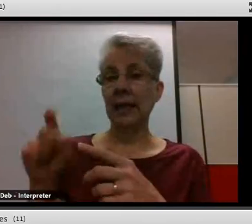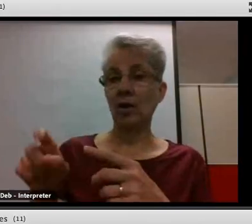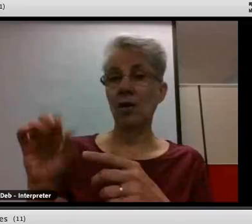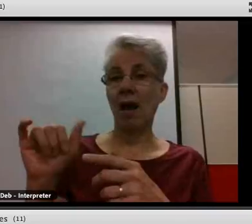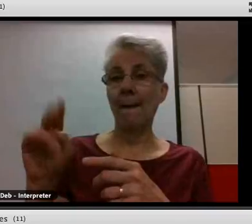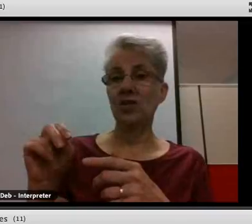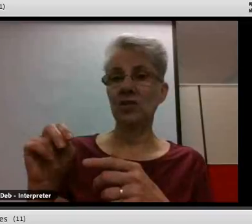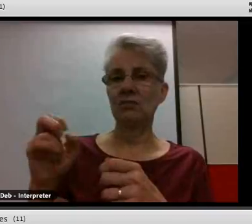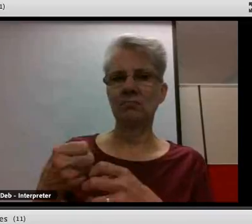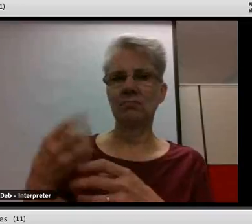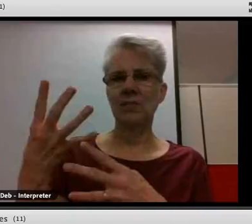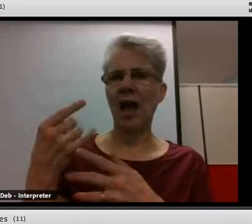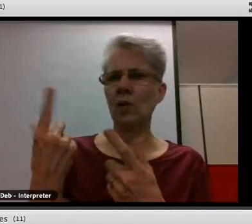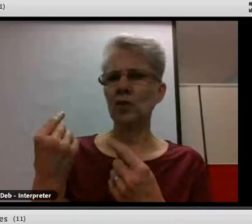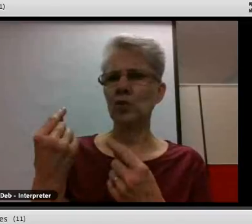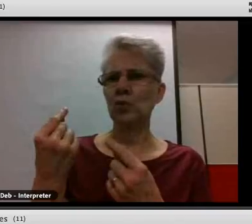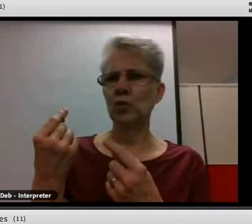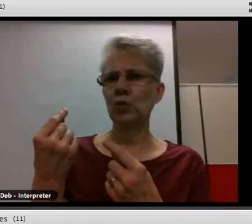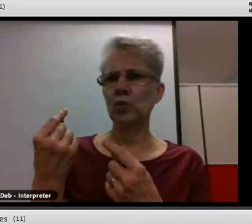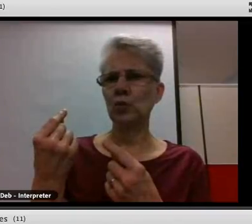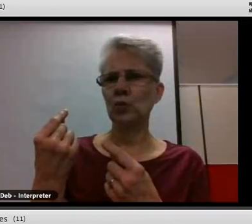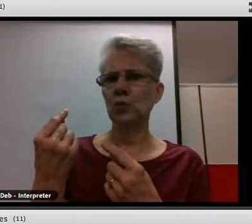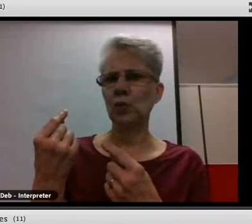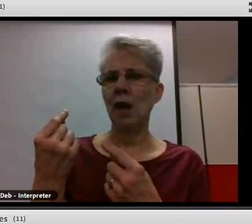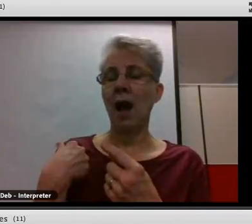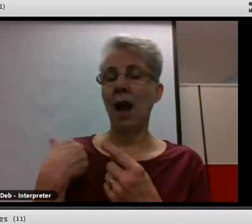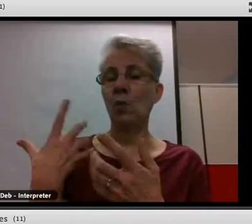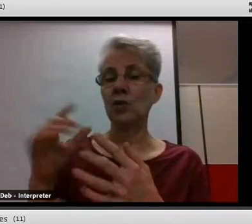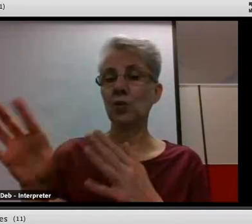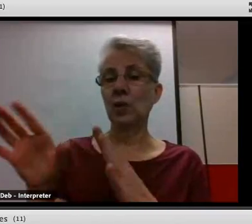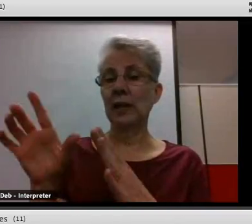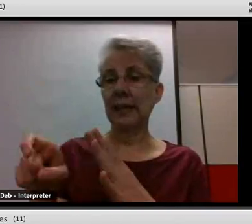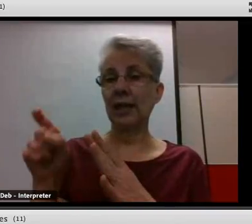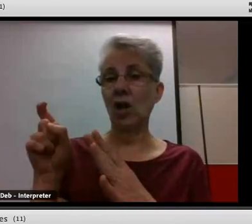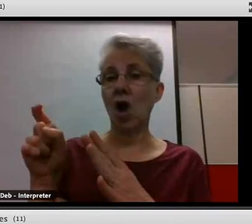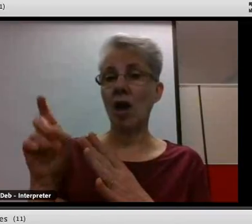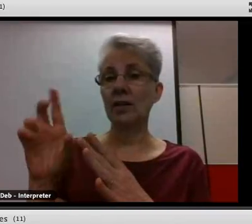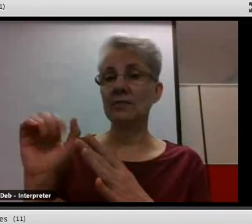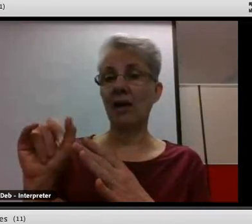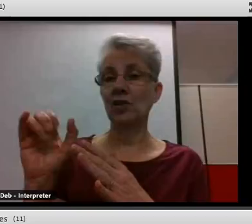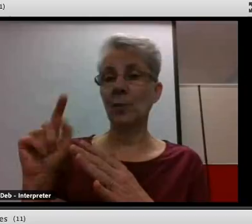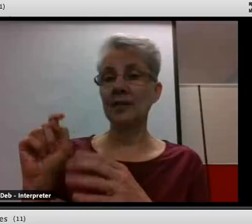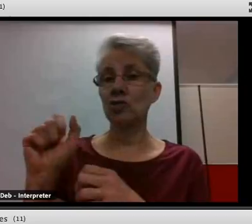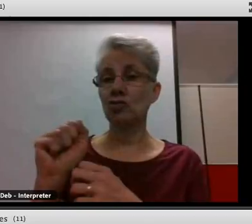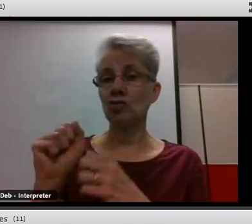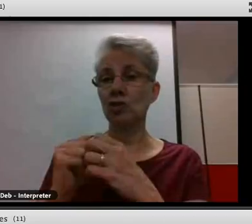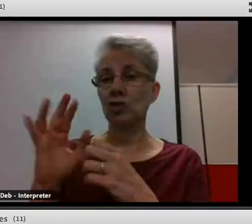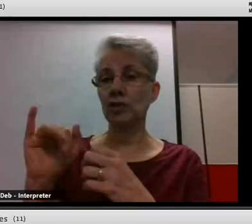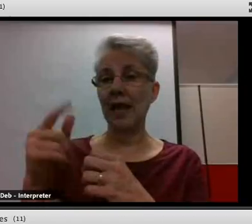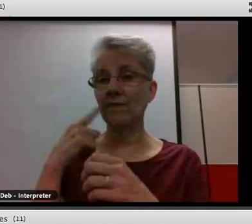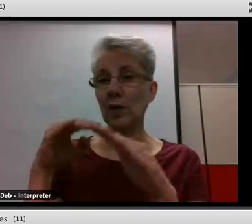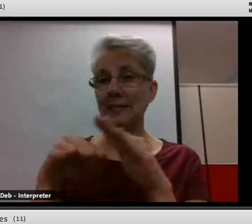It'll appear up in red in tiny little print that you've done something wrong, like, forgotten your zip code or something.